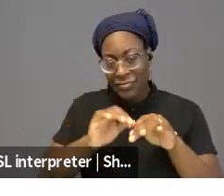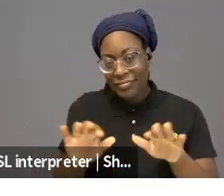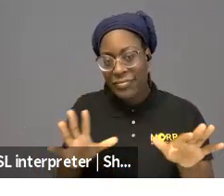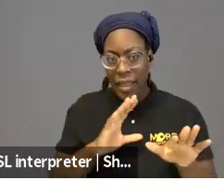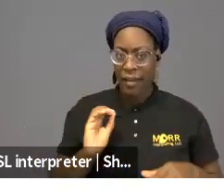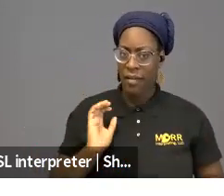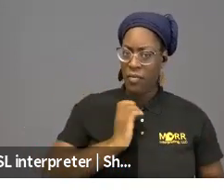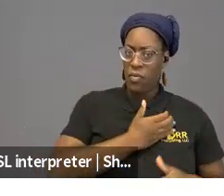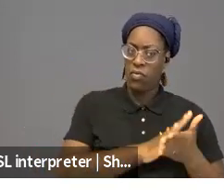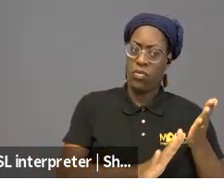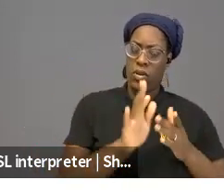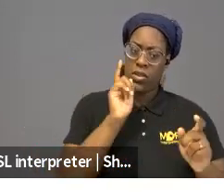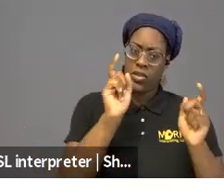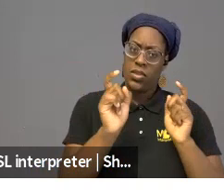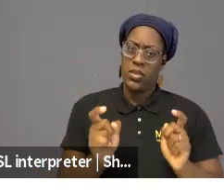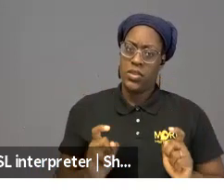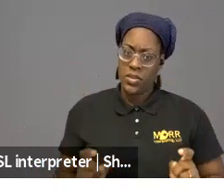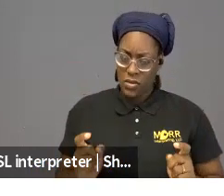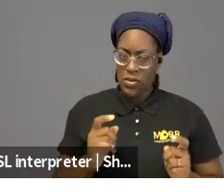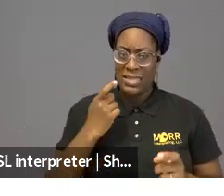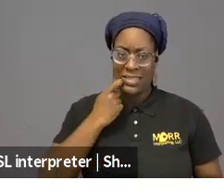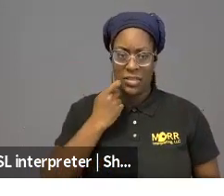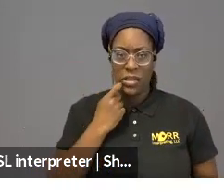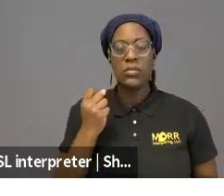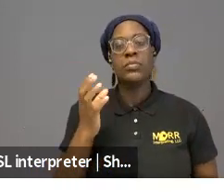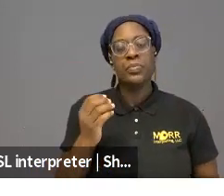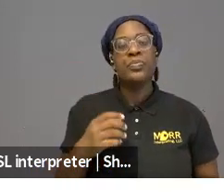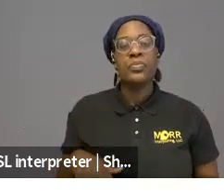we were tasked with identifying how we could provide more discipline-specific student support